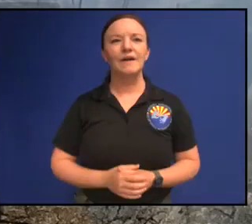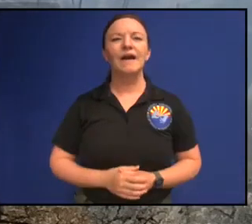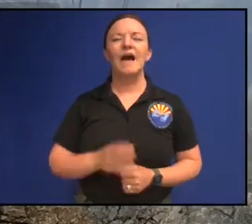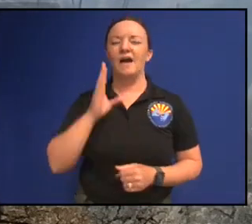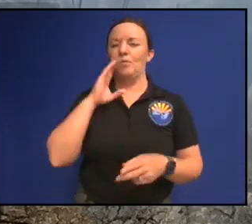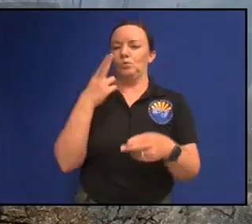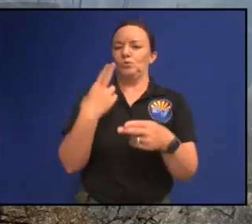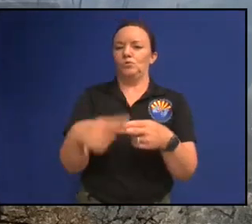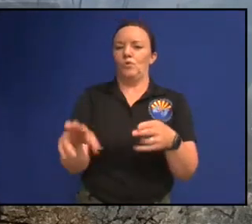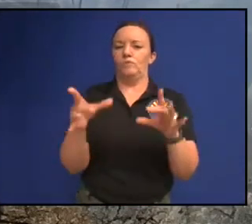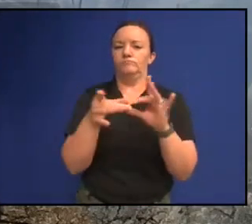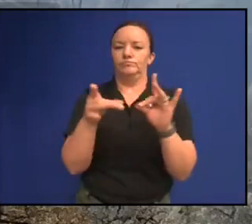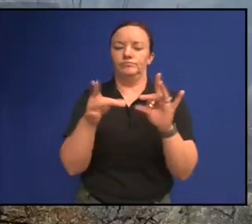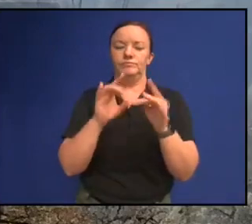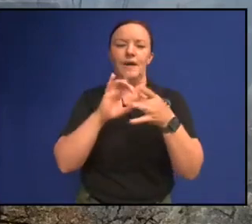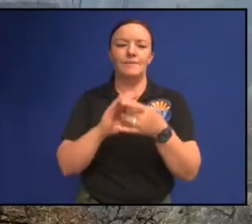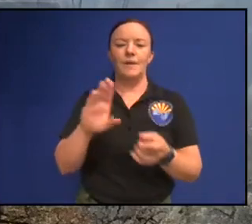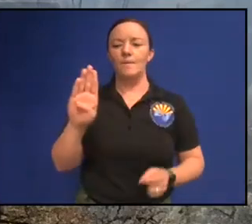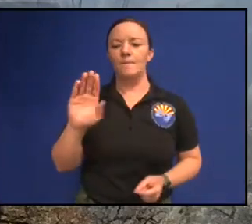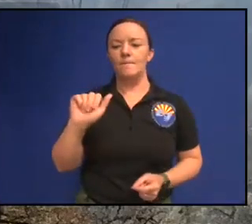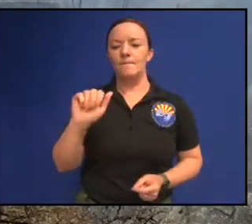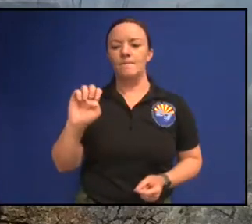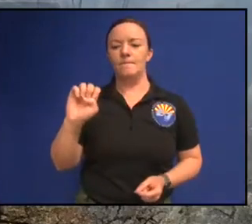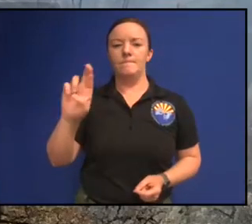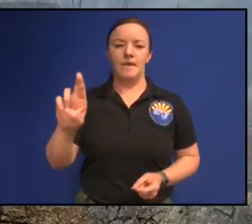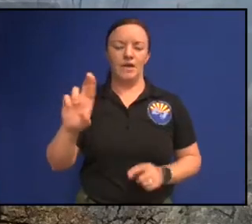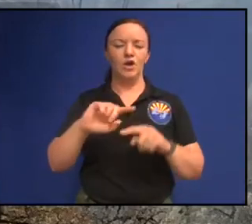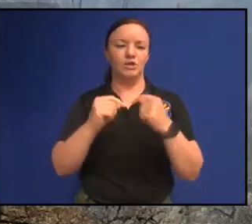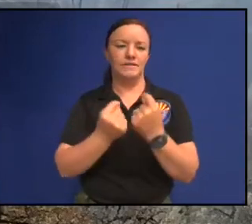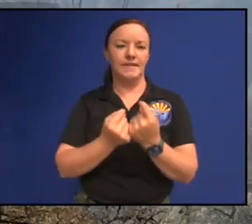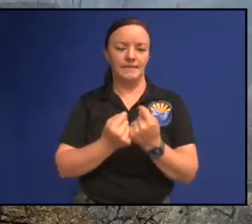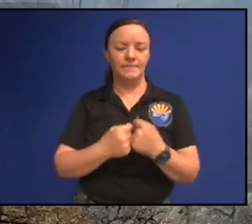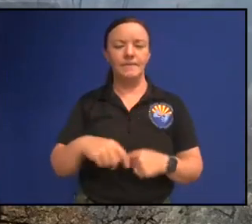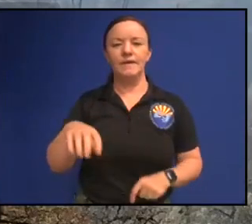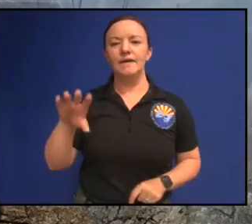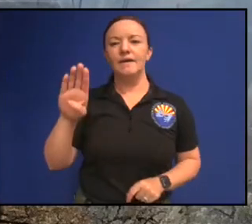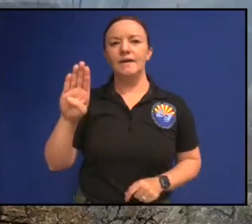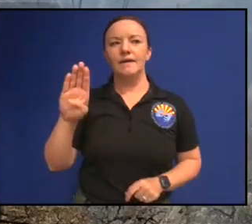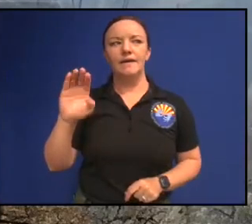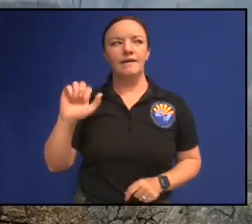THE BEAR TEAMS THAT ARE OUT THERE. THE BEAR TEAM HAS FOR THE -- THIS FIRE HAS COMPLETED